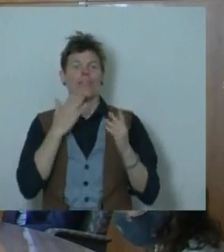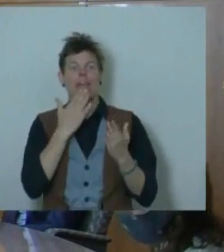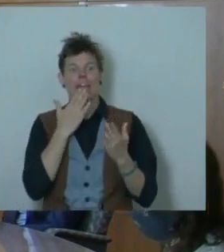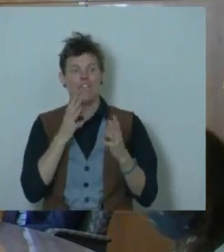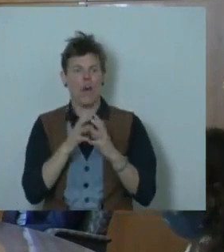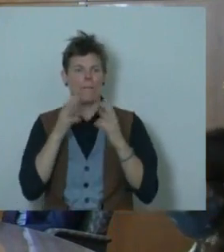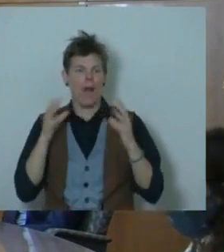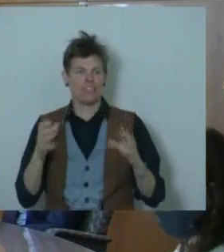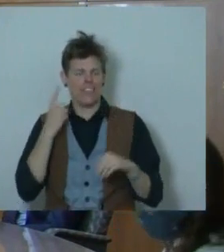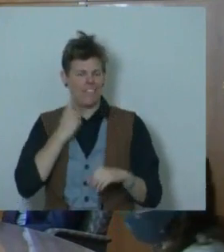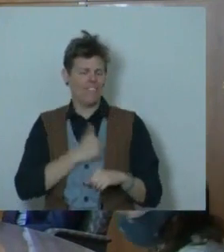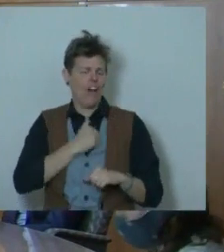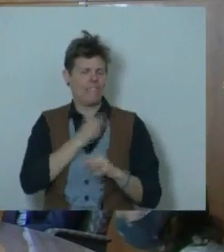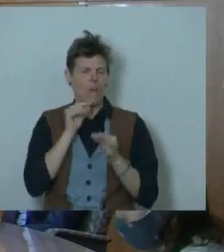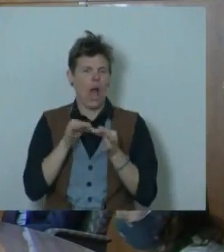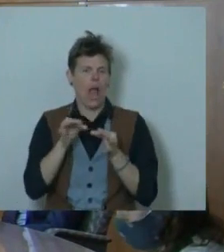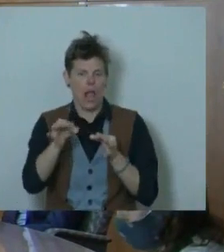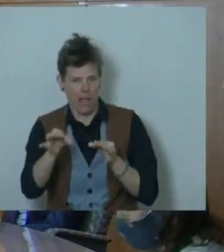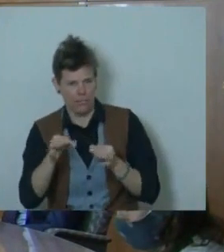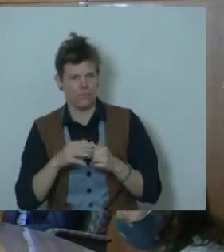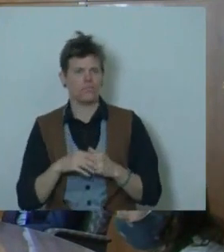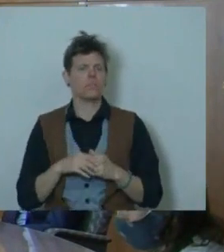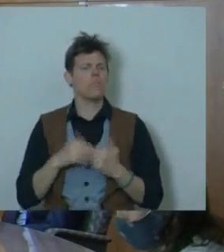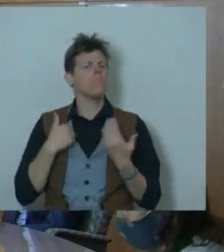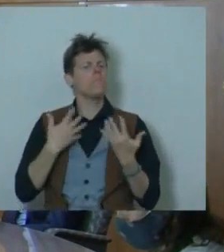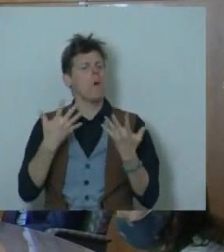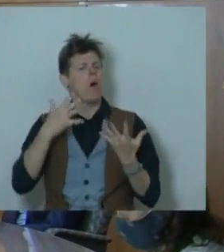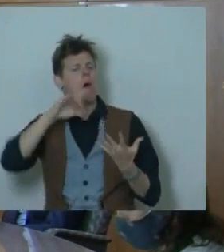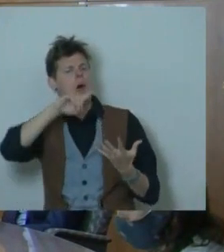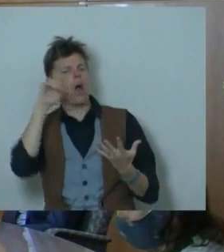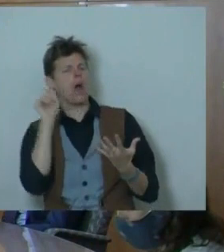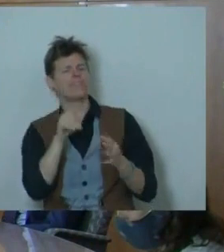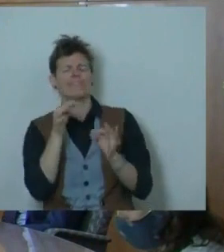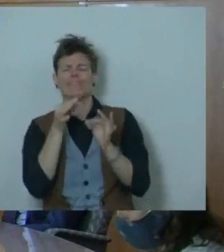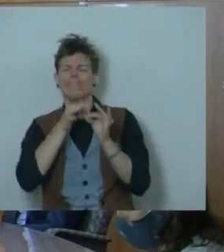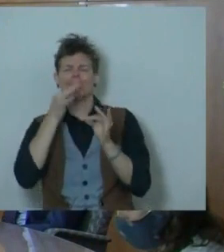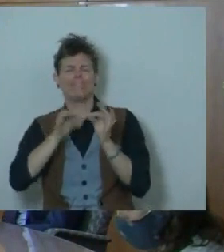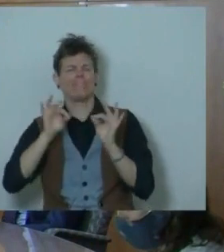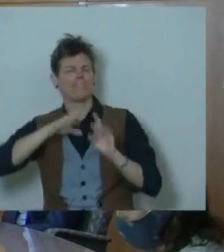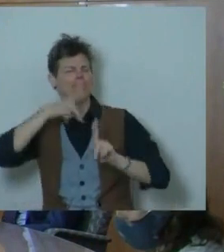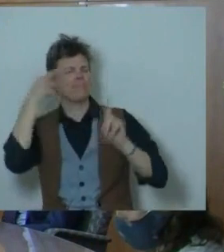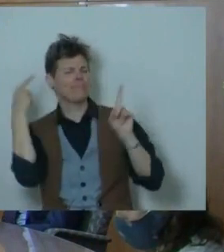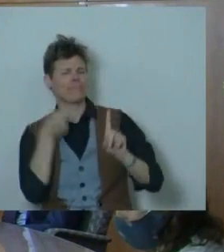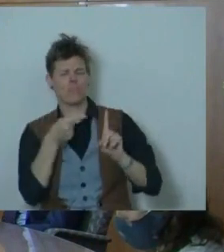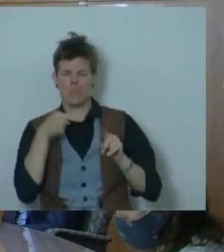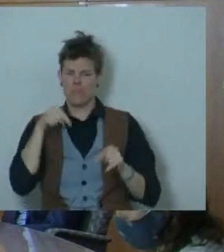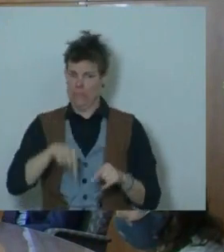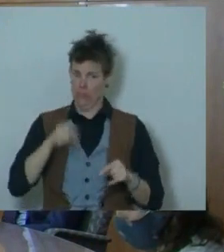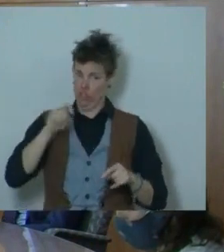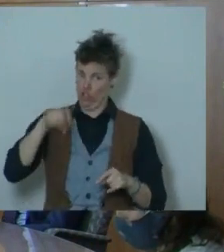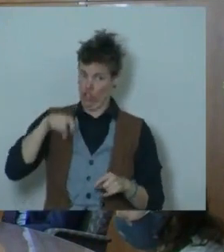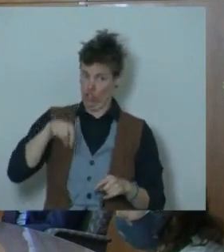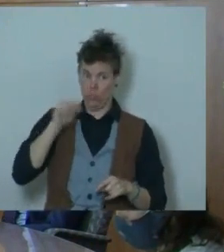CAN YOU HEAR ME? THANK YOU VERY MUCH.